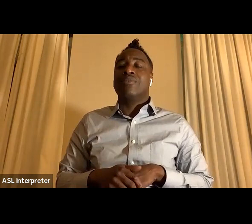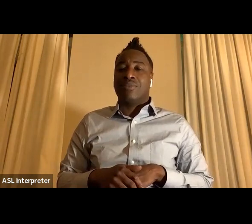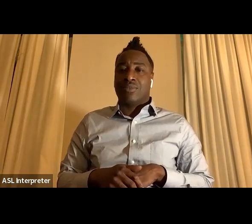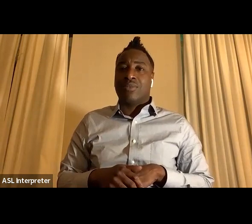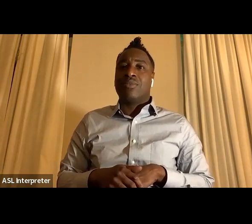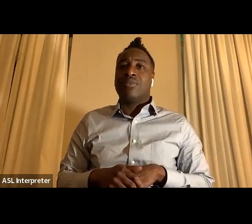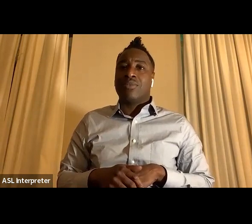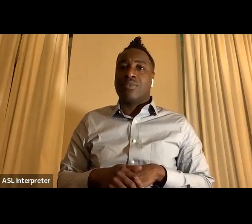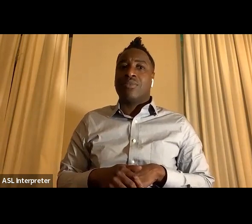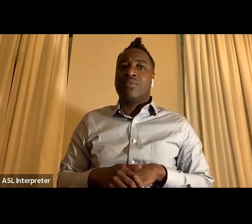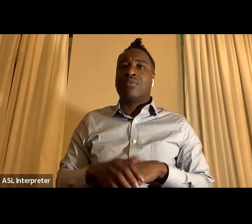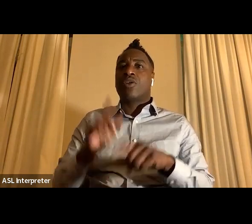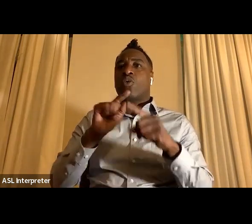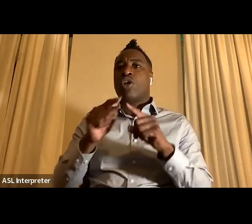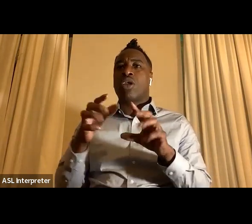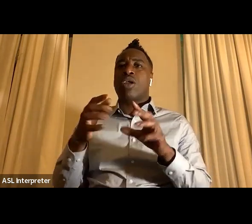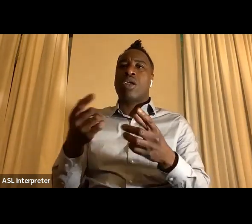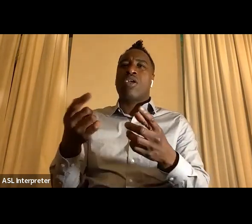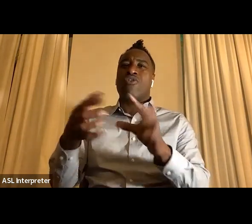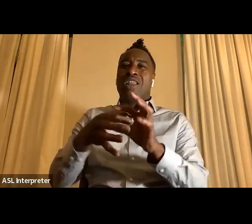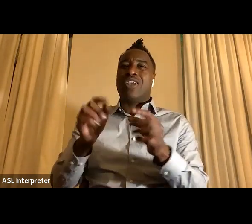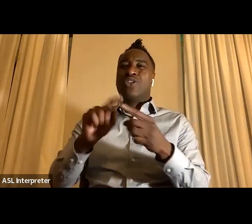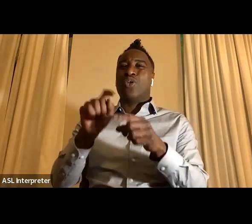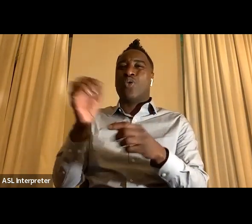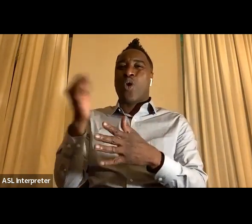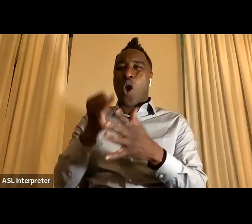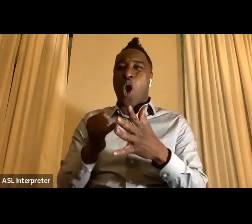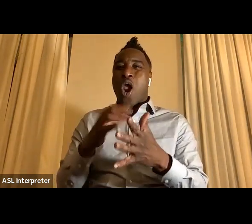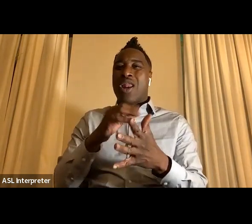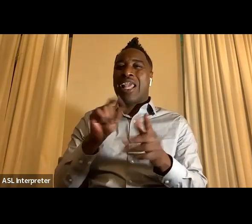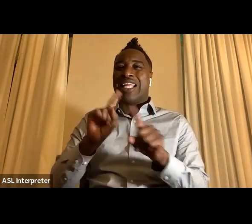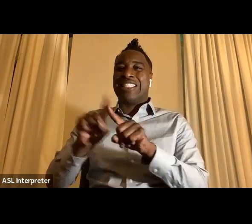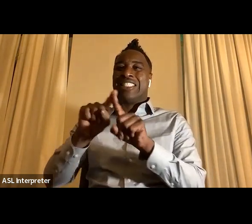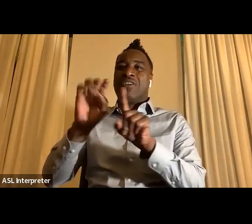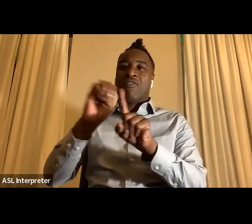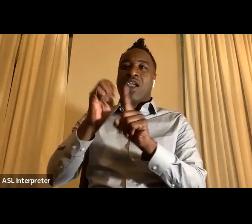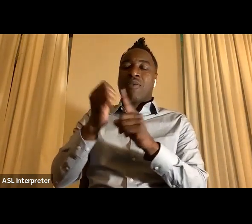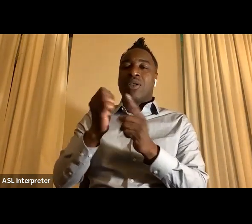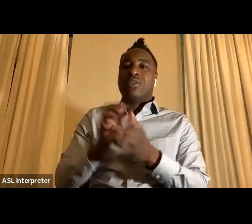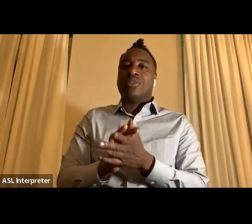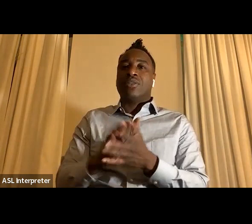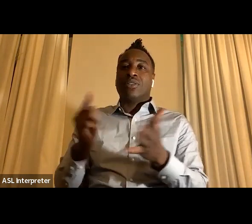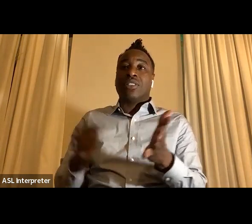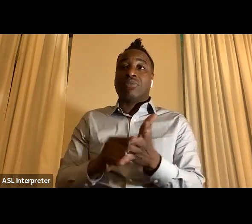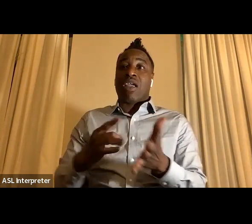art and like a scene and, you know, time, it kind of made me nervous because, you know, there's also things I don't